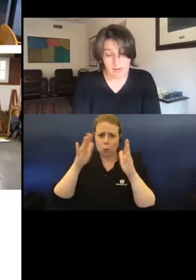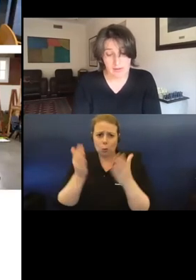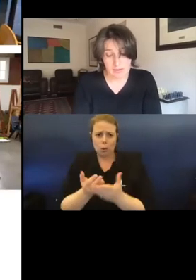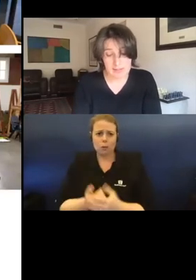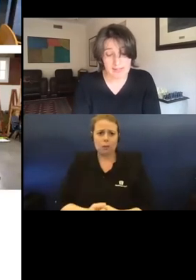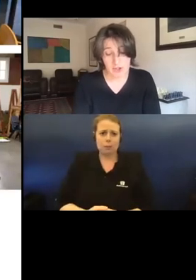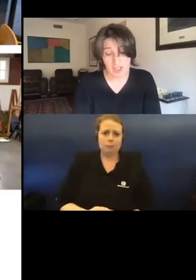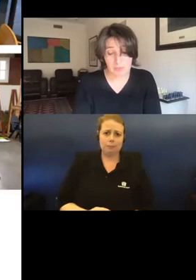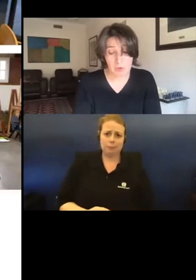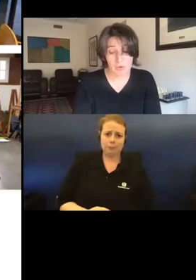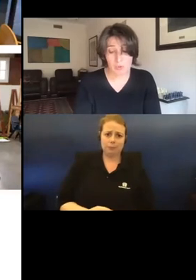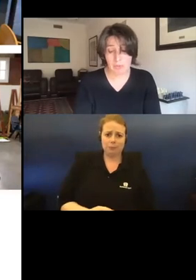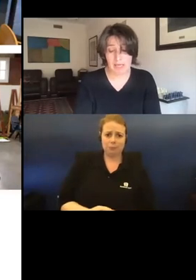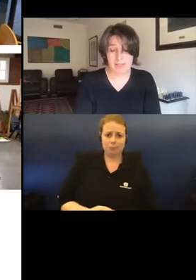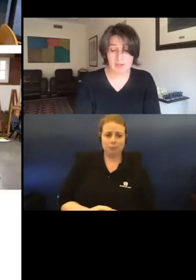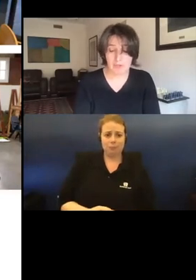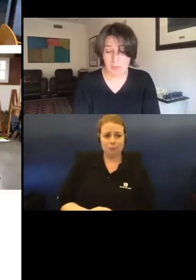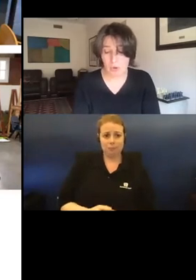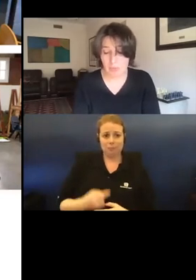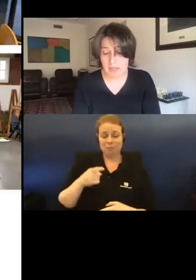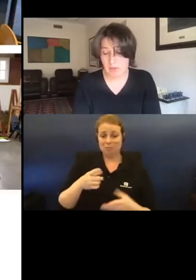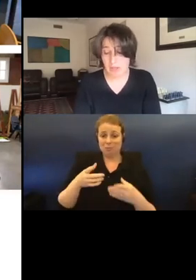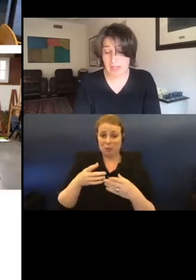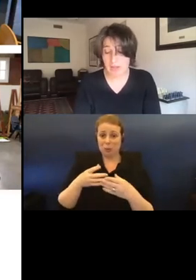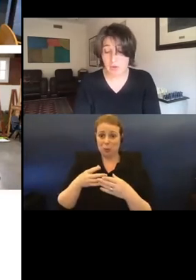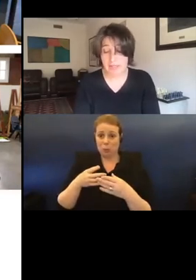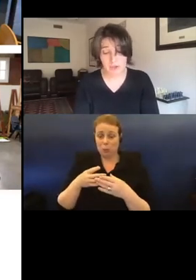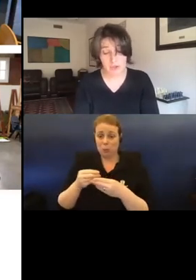this is the juxtaposed with the places of the employment bringing to our attention how